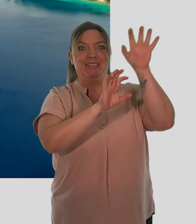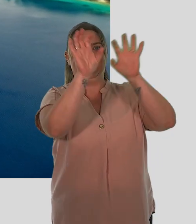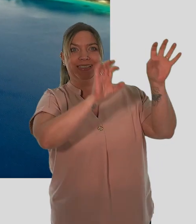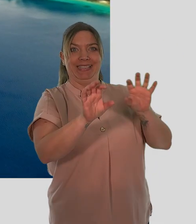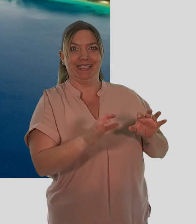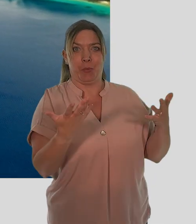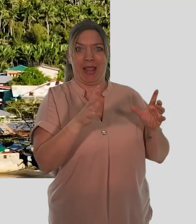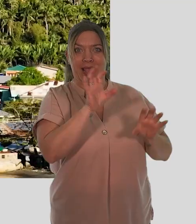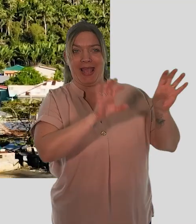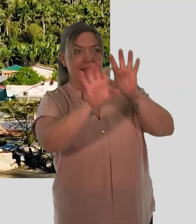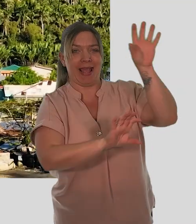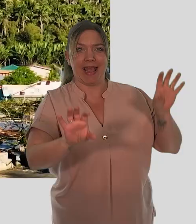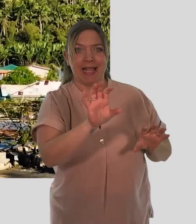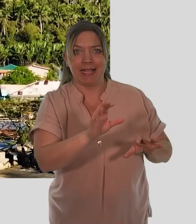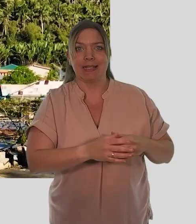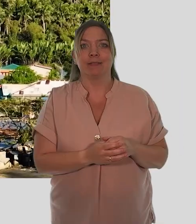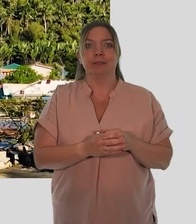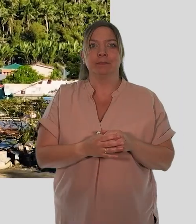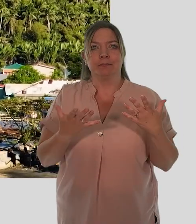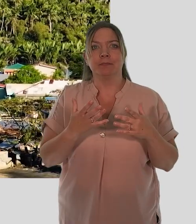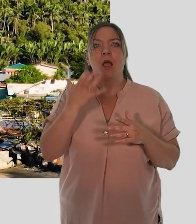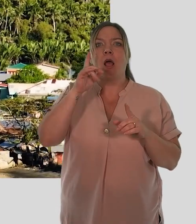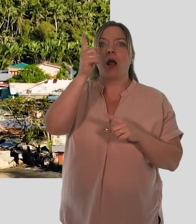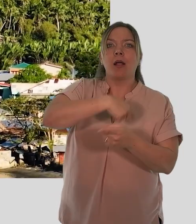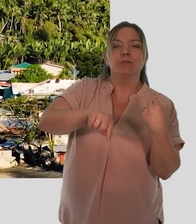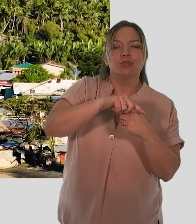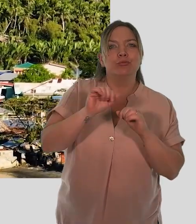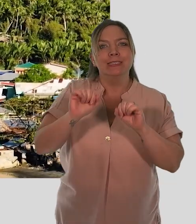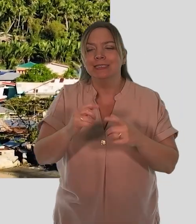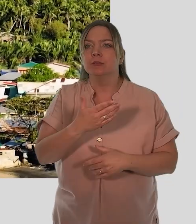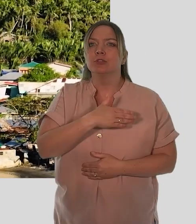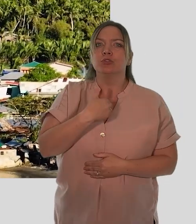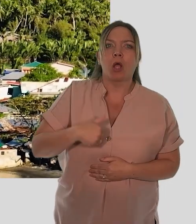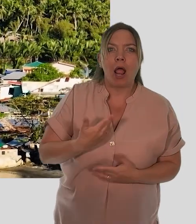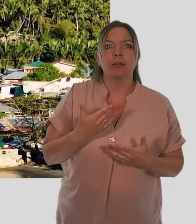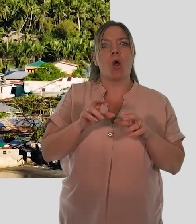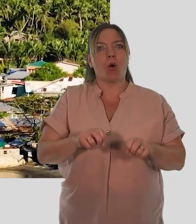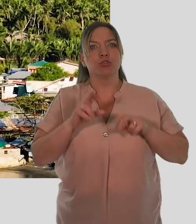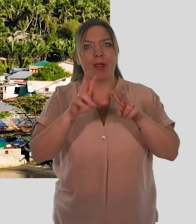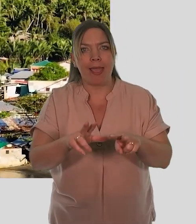multiple small islands create difficulty accessing necessary services